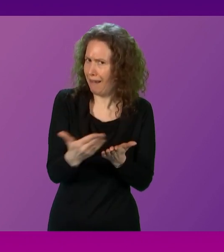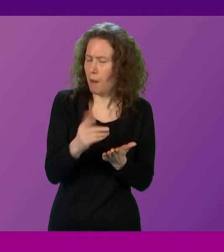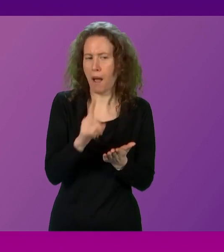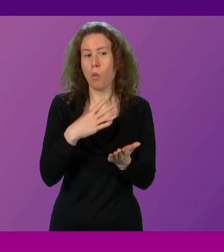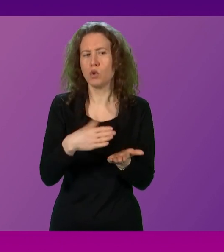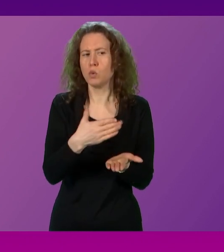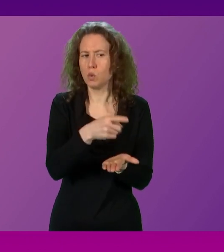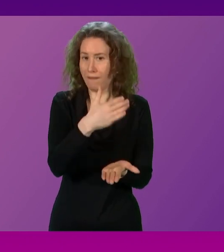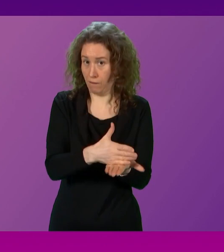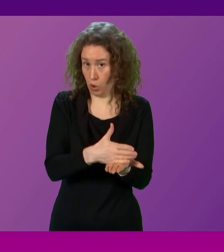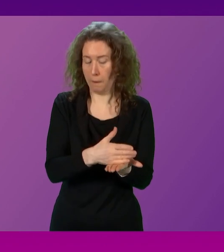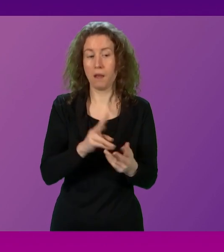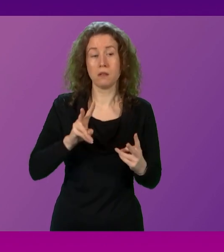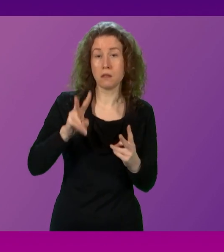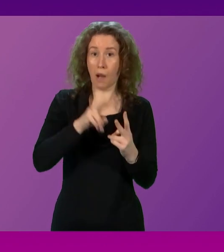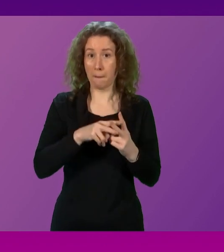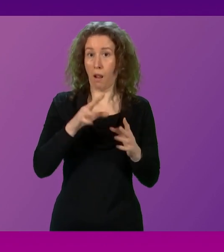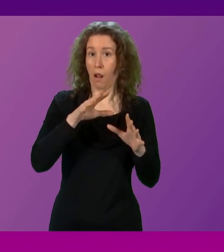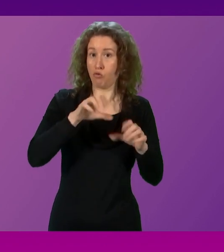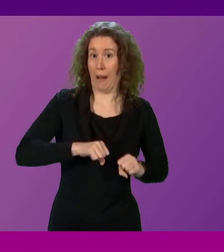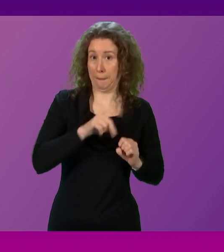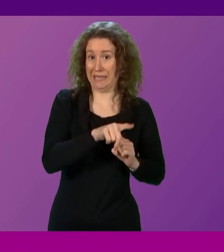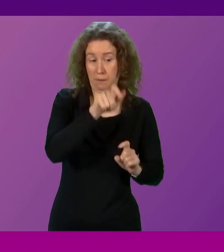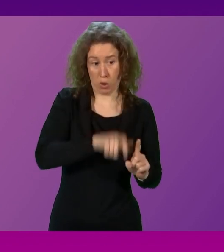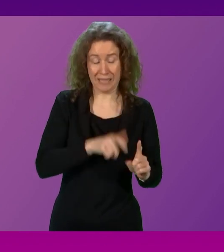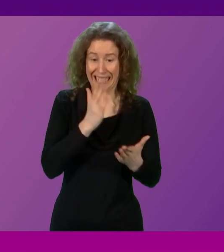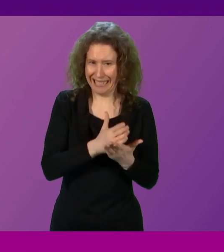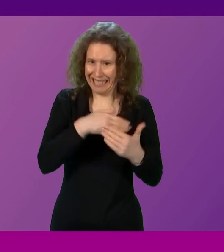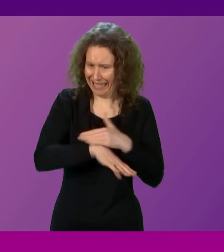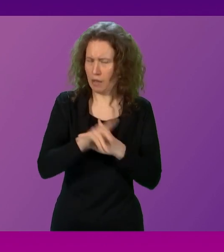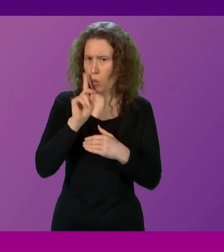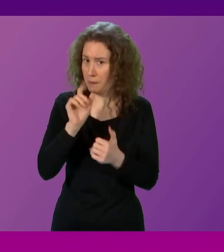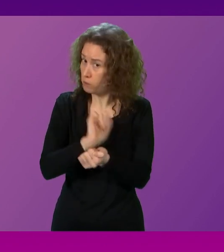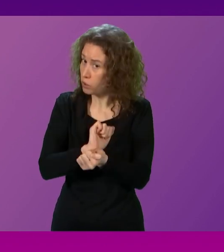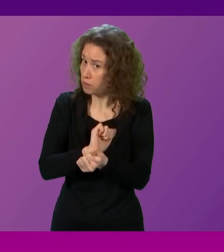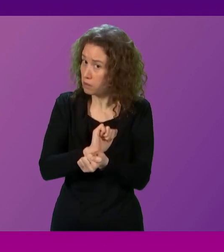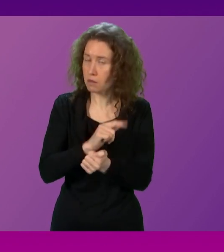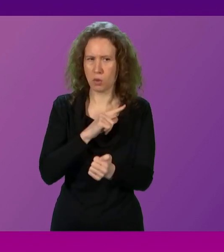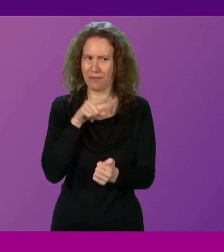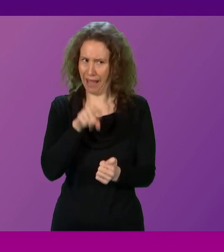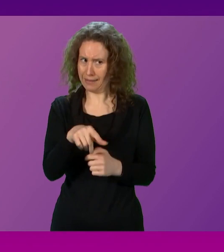that a double rapist is currently being held in a women’s prison? That is the situation.